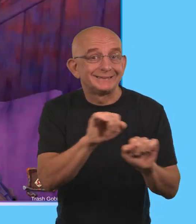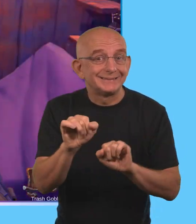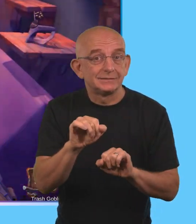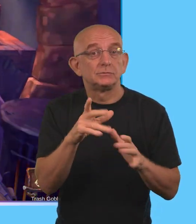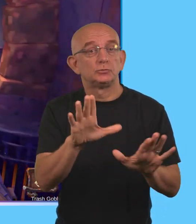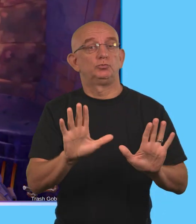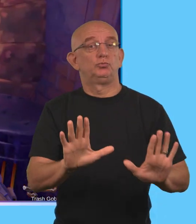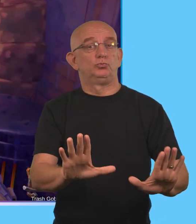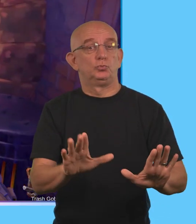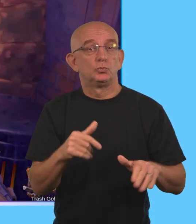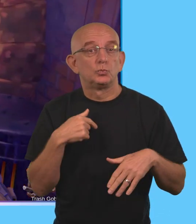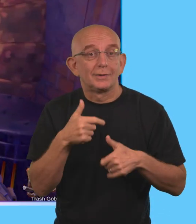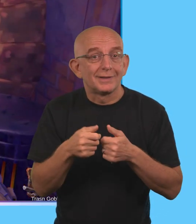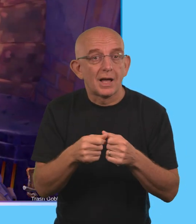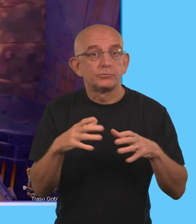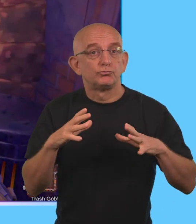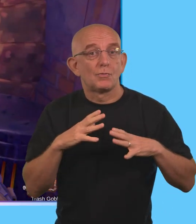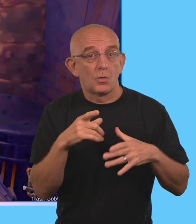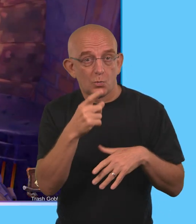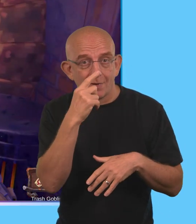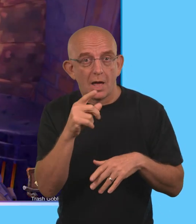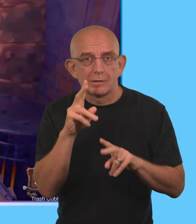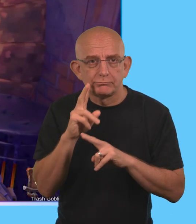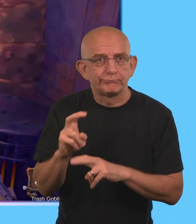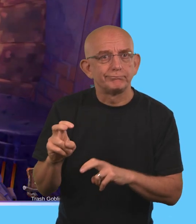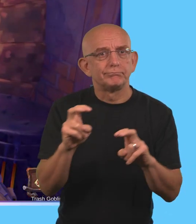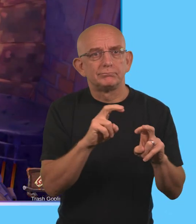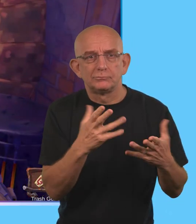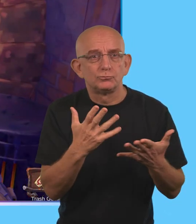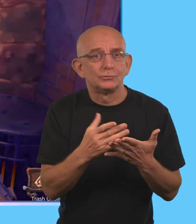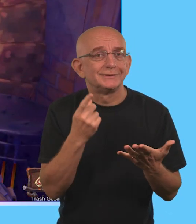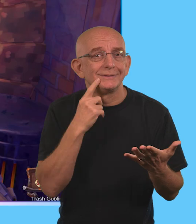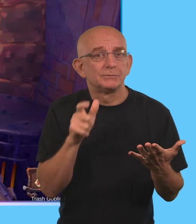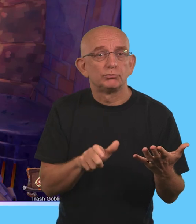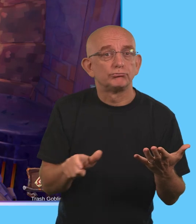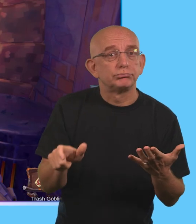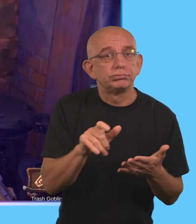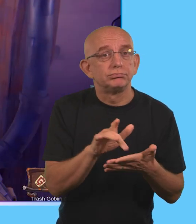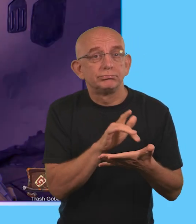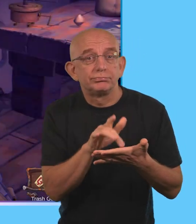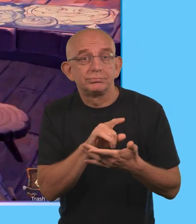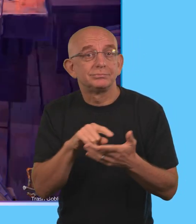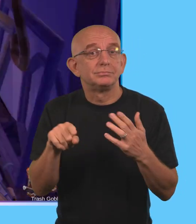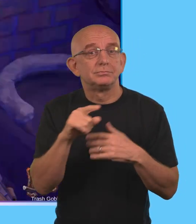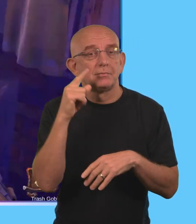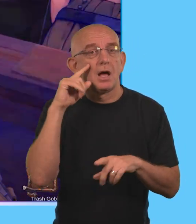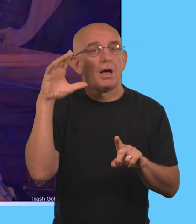your customer's needs, even after a break from the game. It allows you to find what you need with a simple click of an icon.